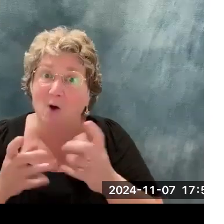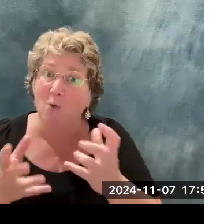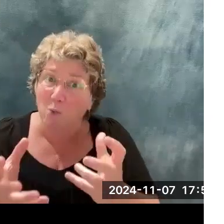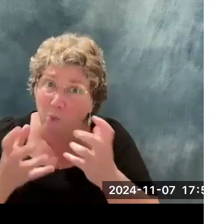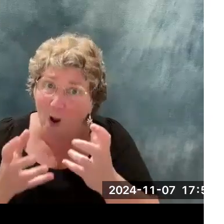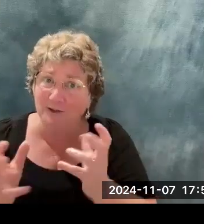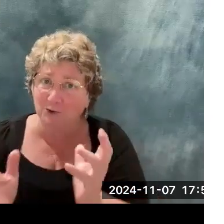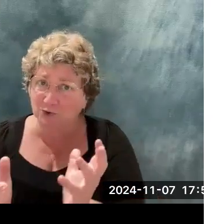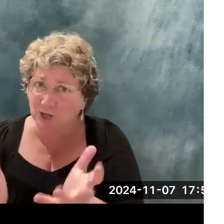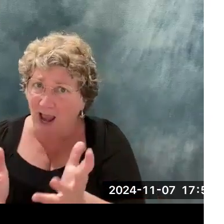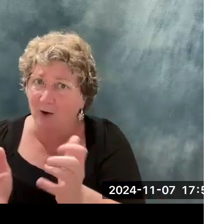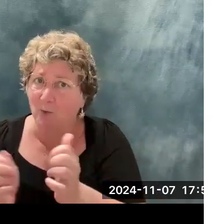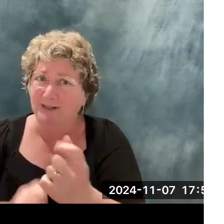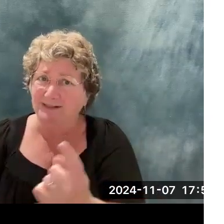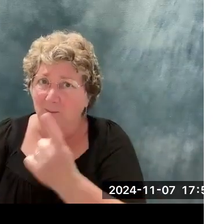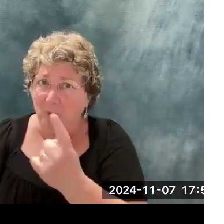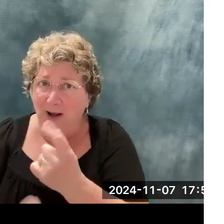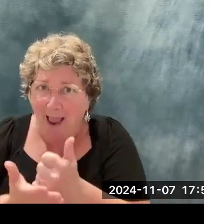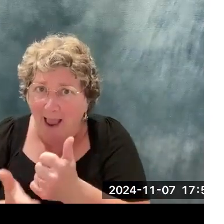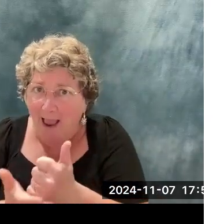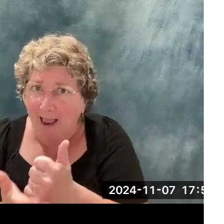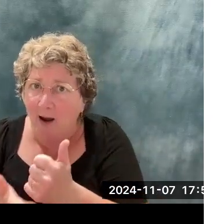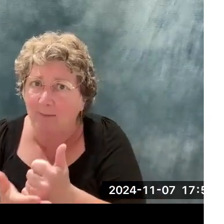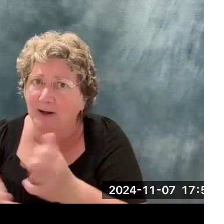connected help that they need. And so the website